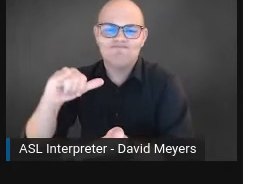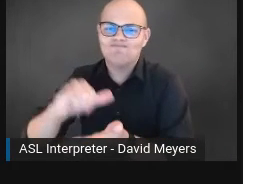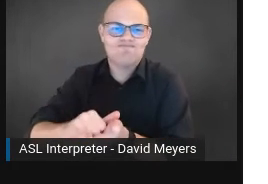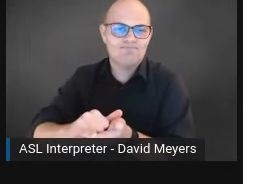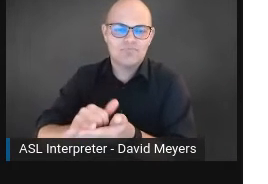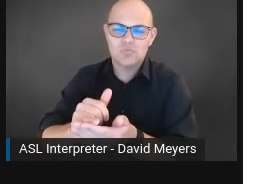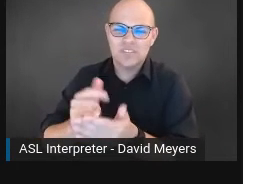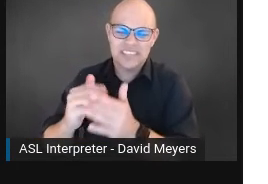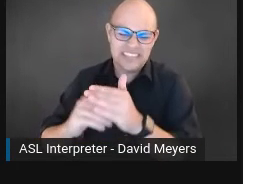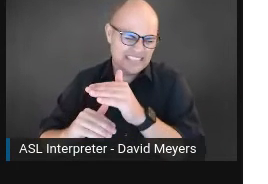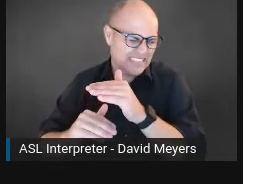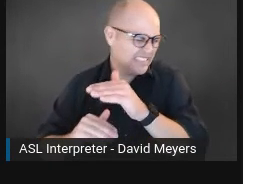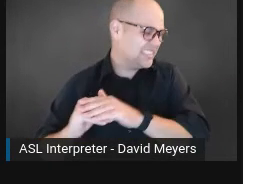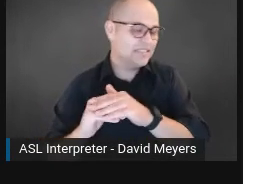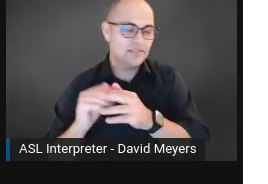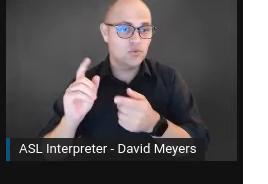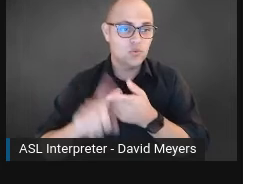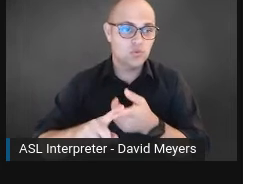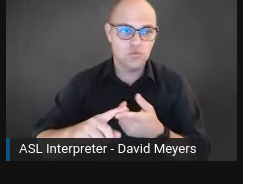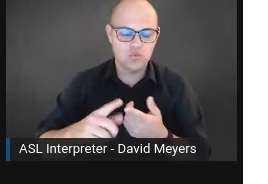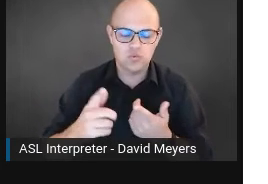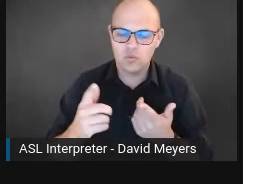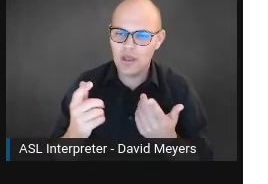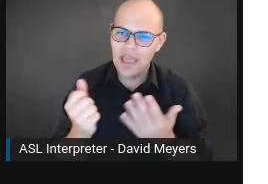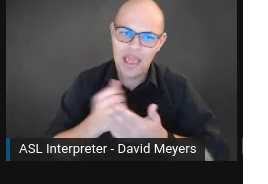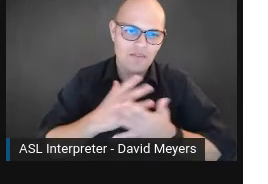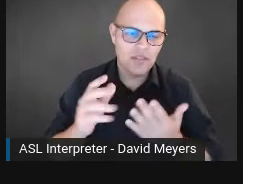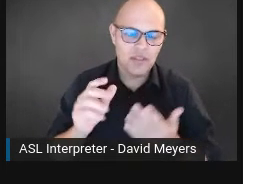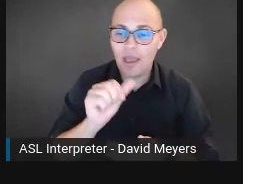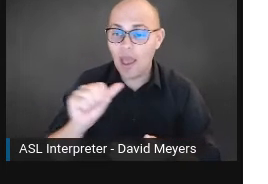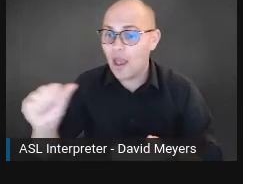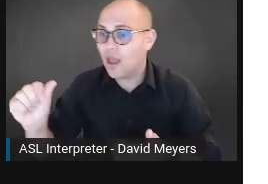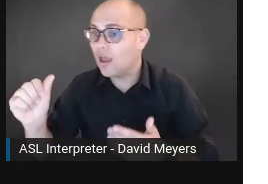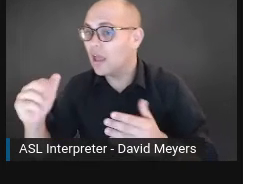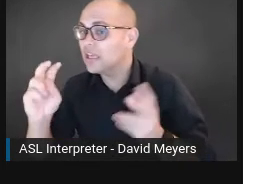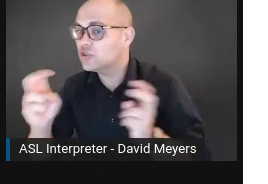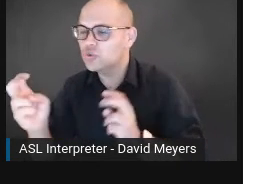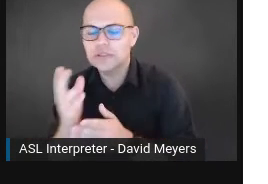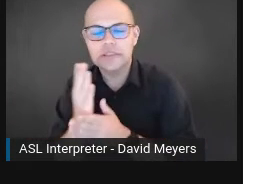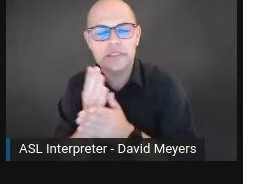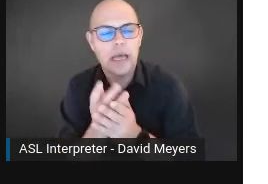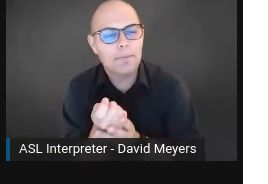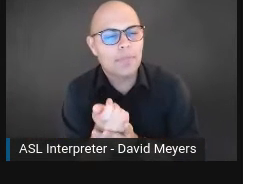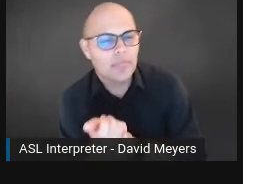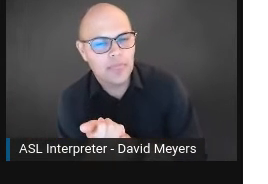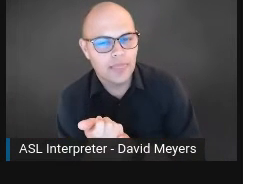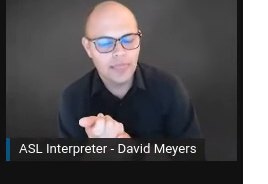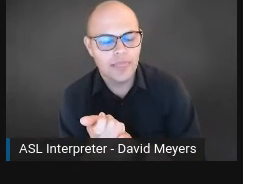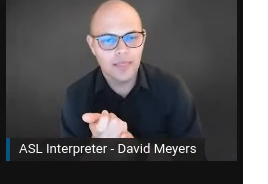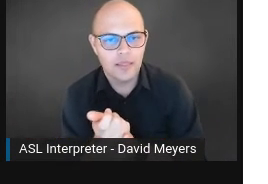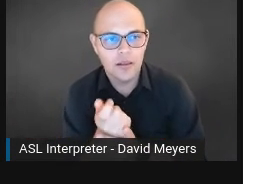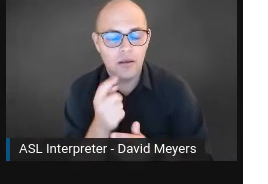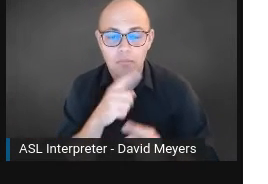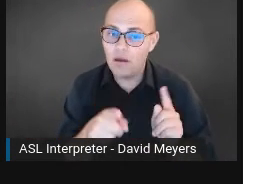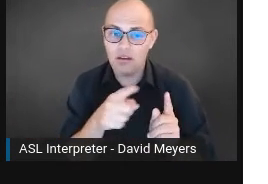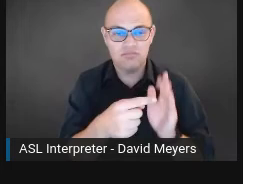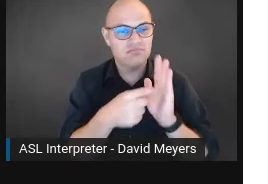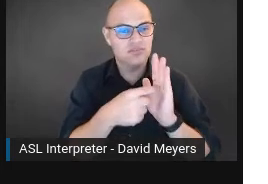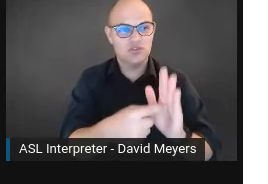and to entirely get rid of AAA level issues. This story clearly shows that with the right tools and attitude,